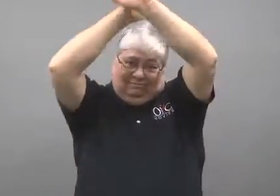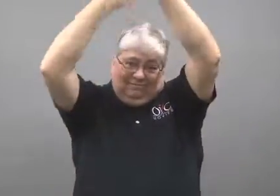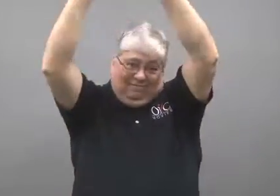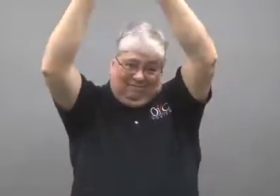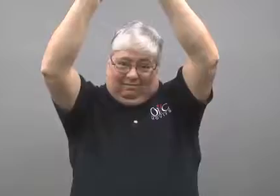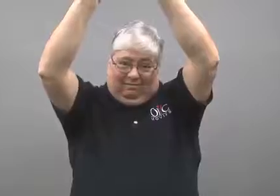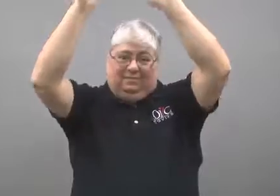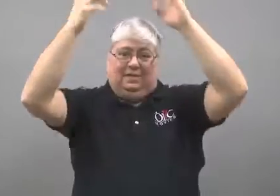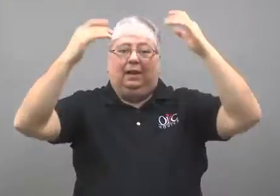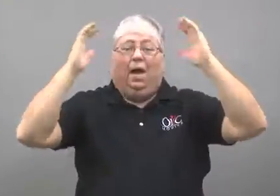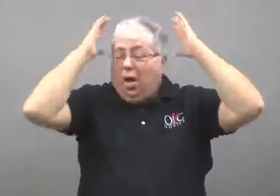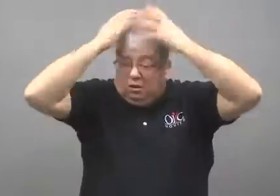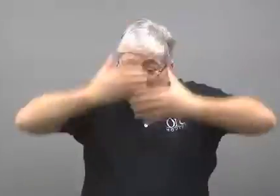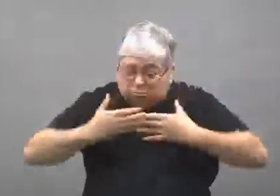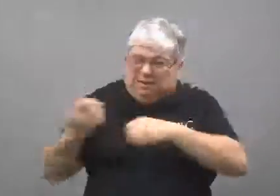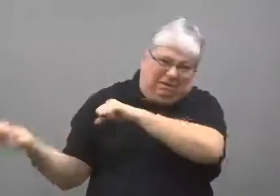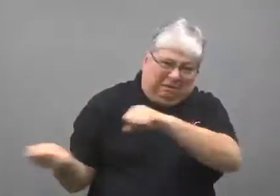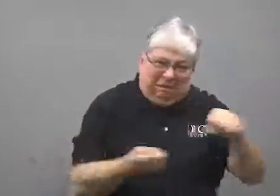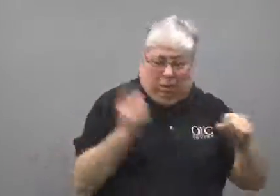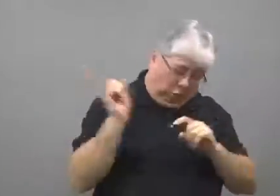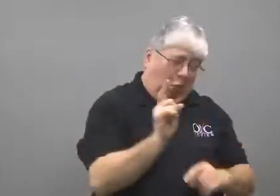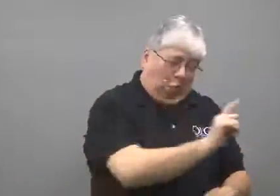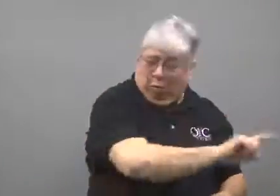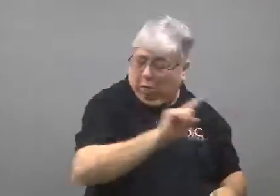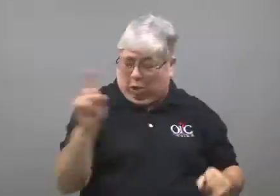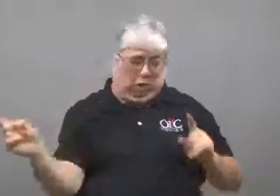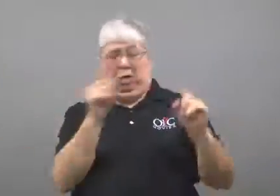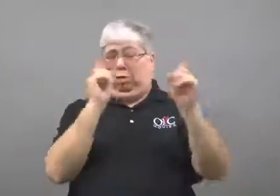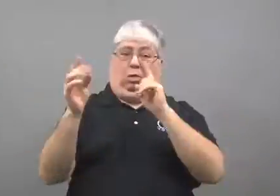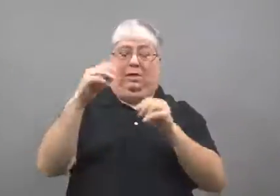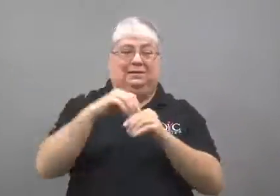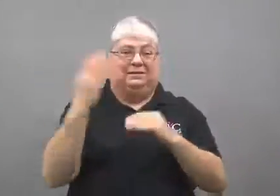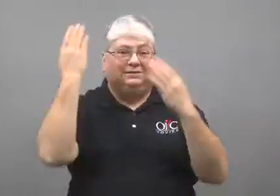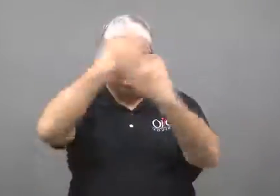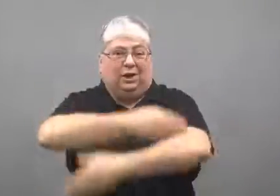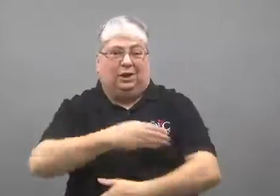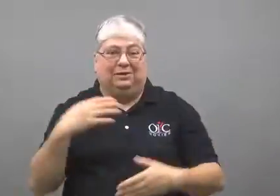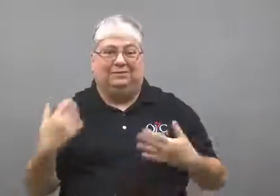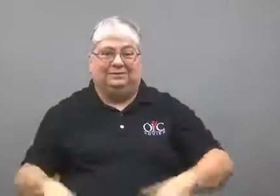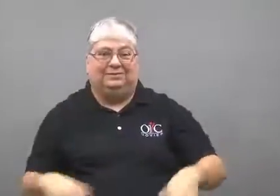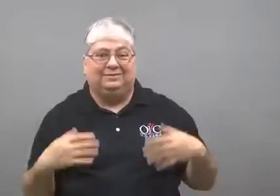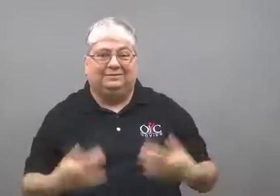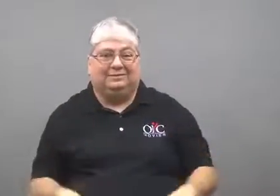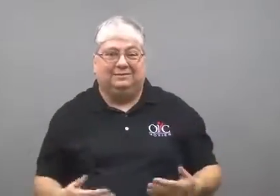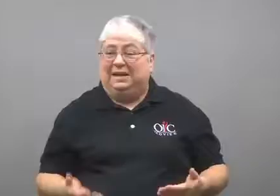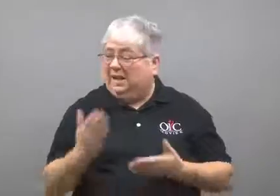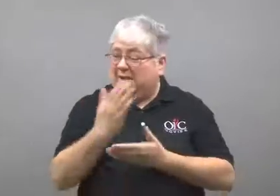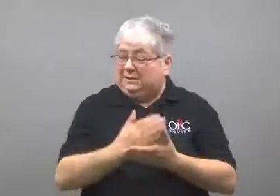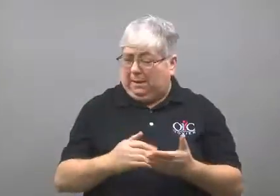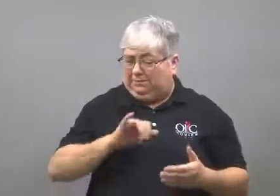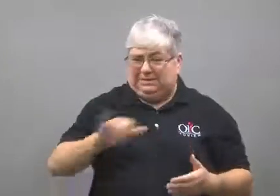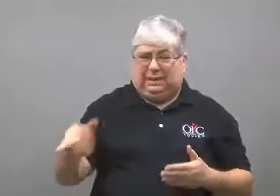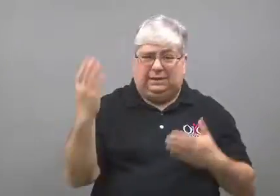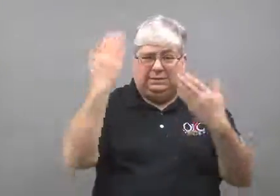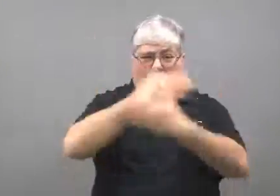Sometimes hoods were put on them and they were dragged back and forth through the dark.